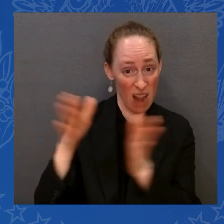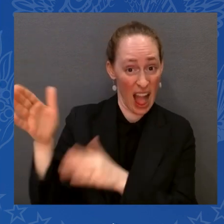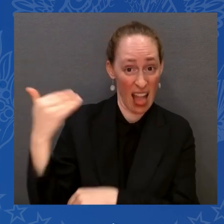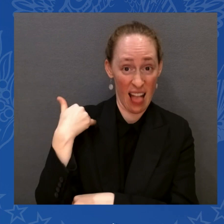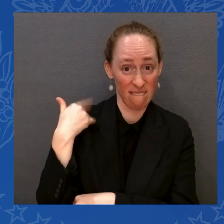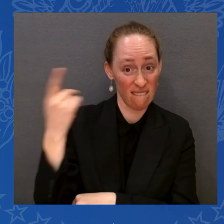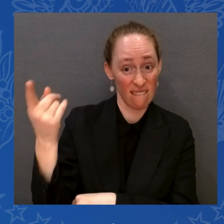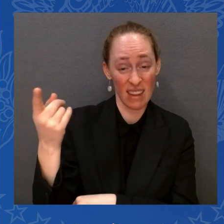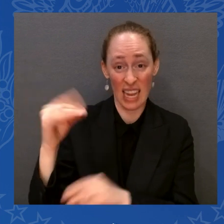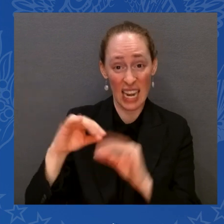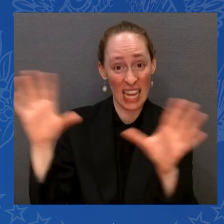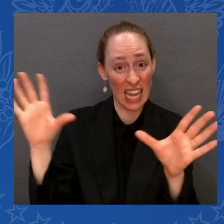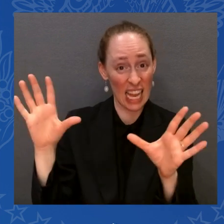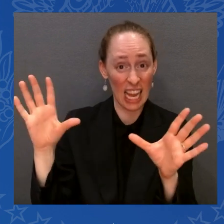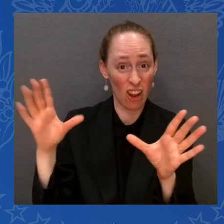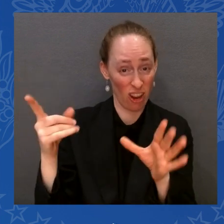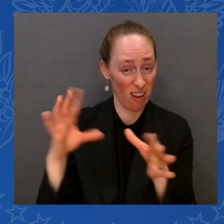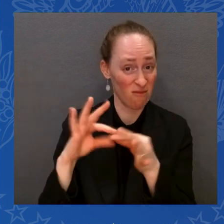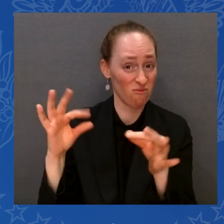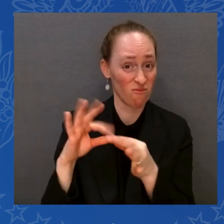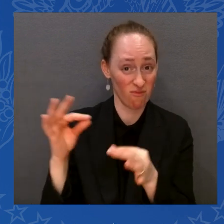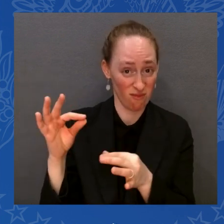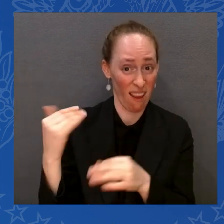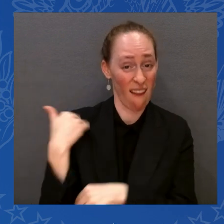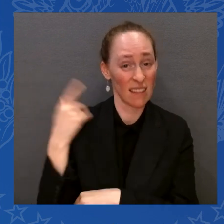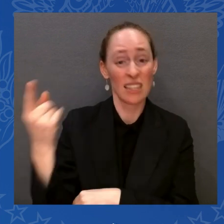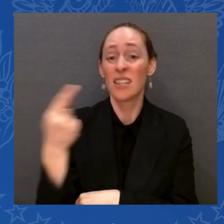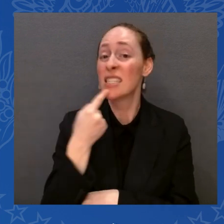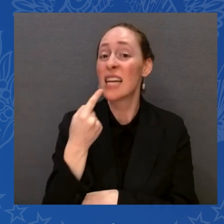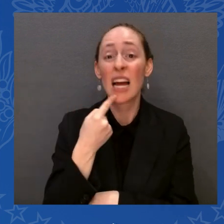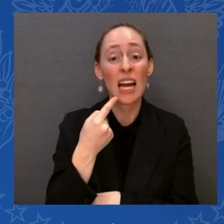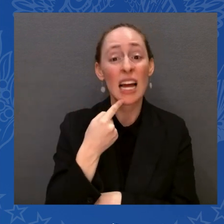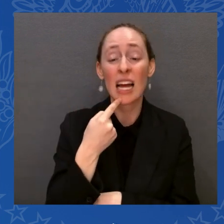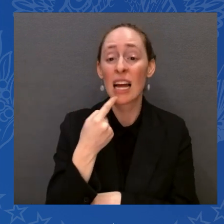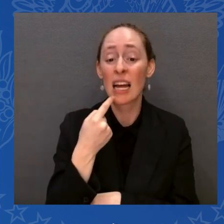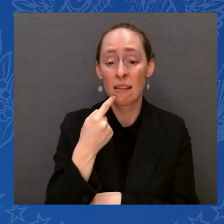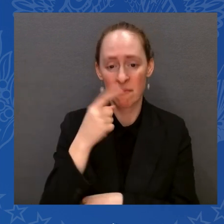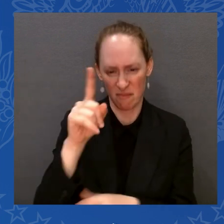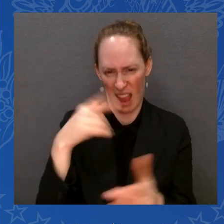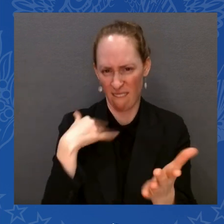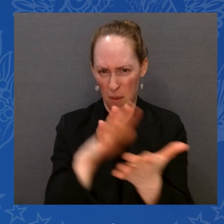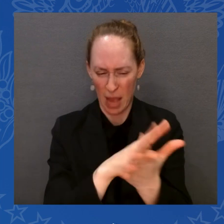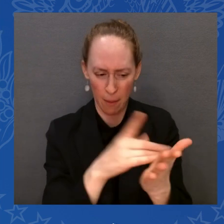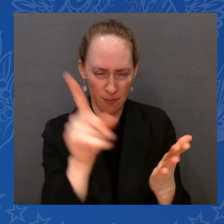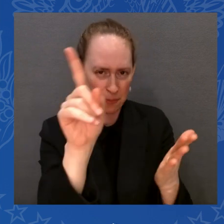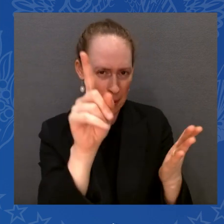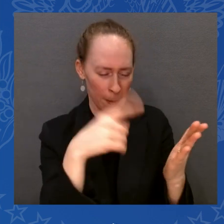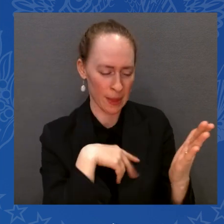Here's what he says in his plan. Let me open it up here. Sorry. (Holds up and reads from paper.)